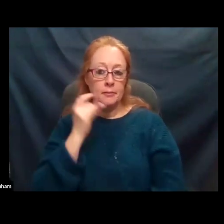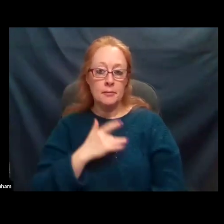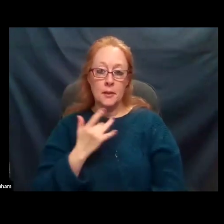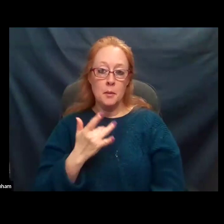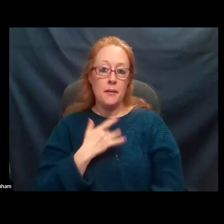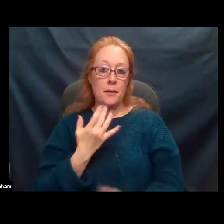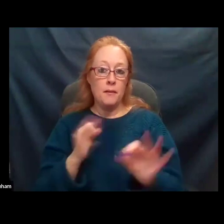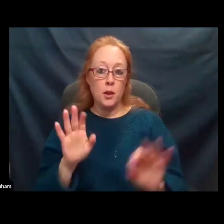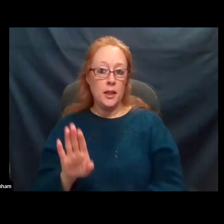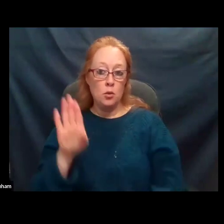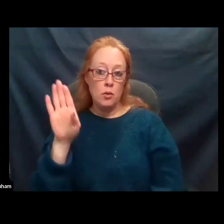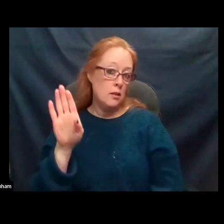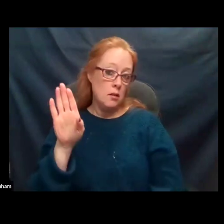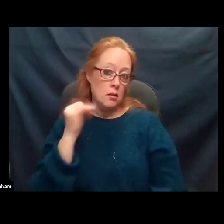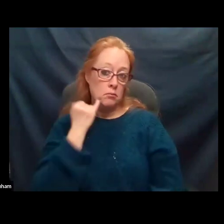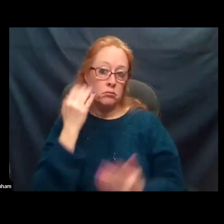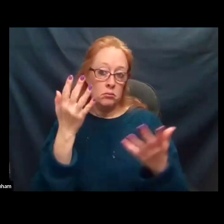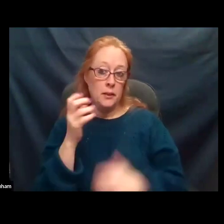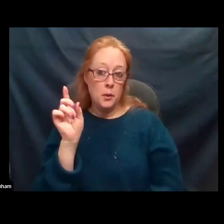Any comments?